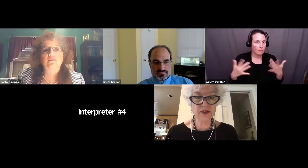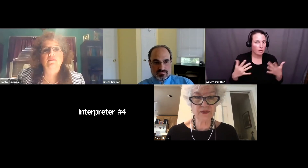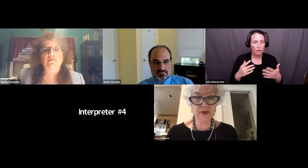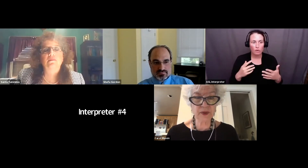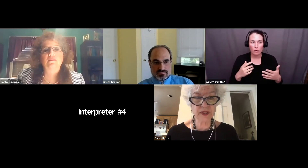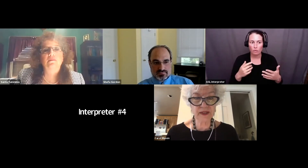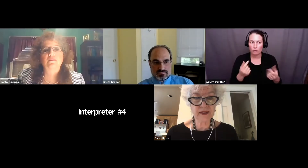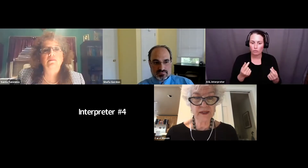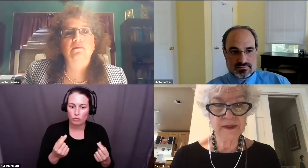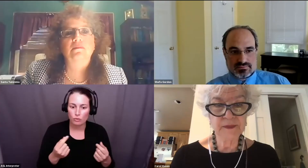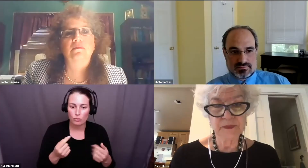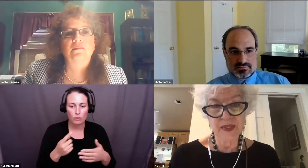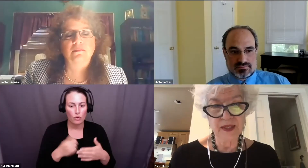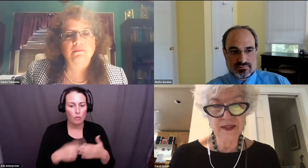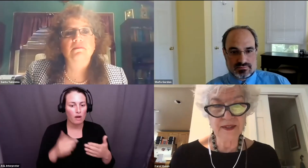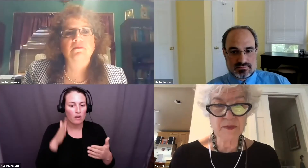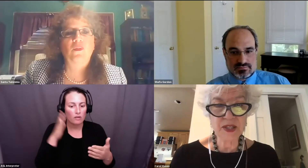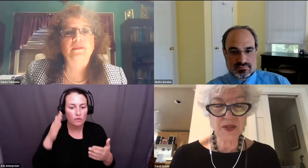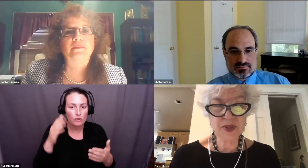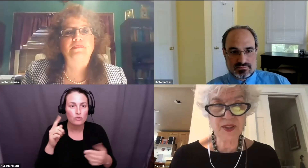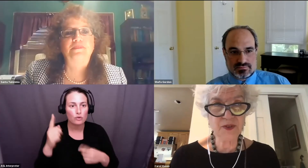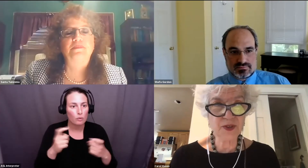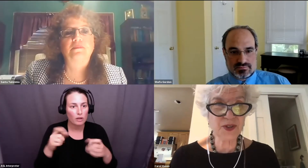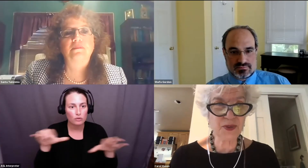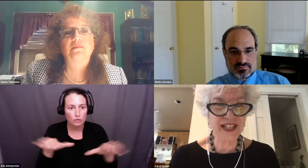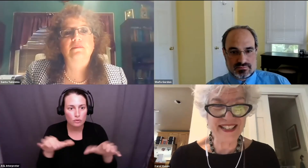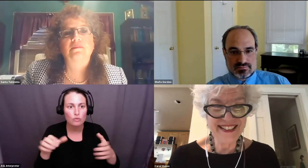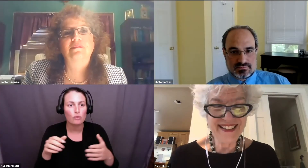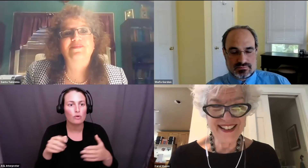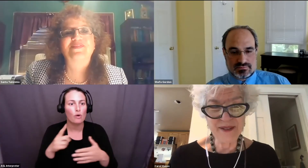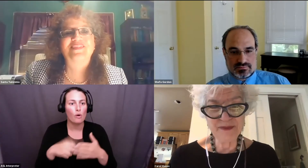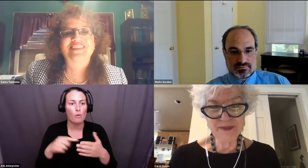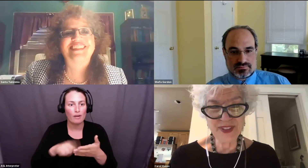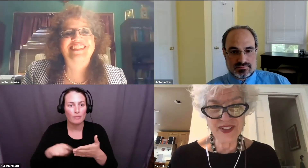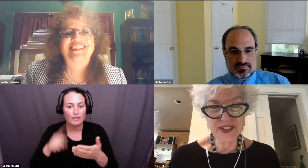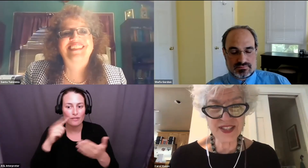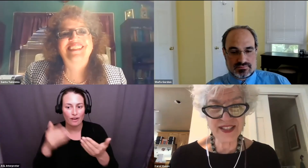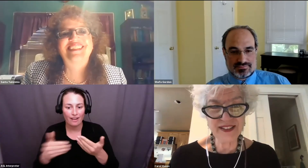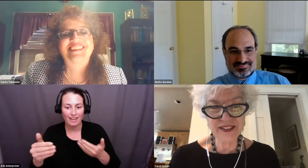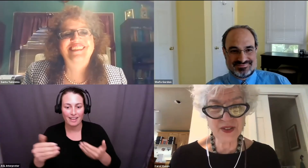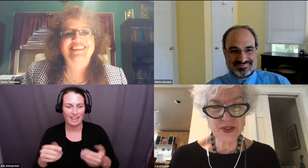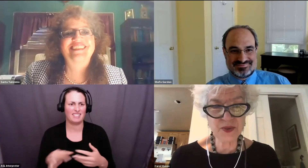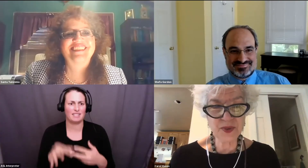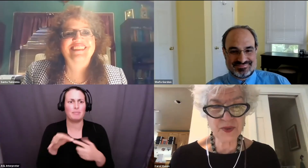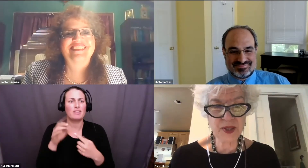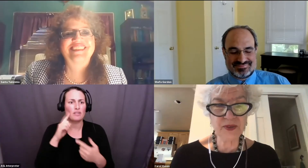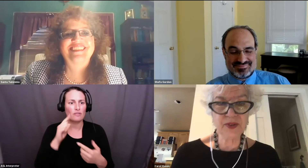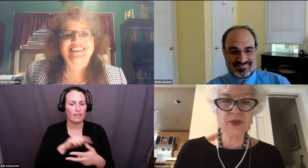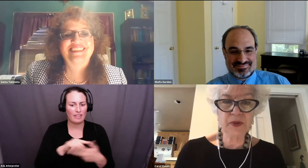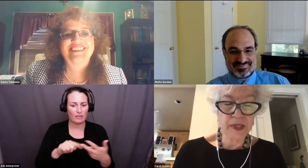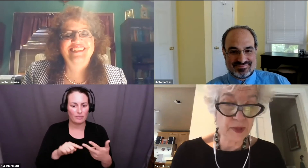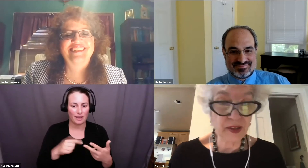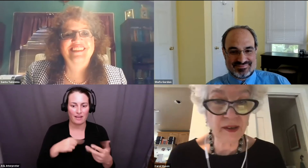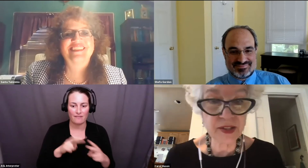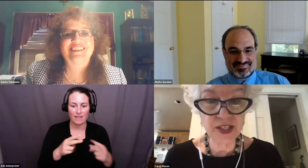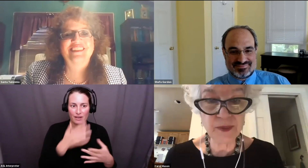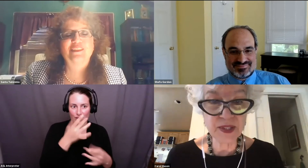forward. Especially the first three I’m very interested, and also the one on neuroimmunology,